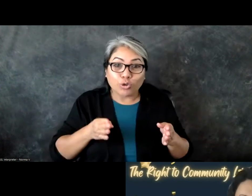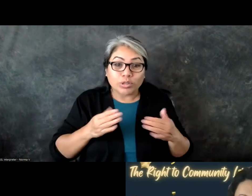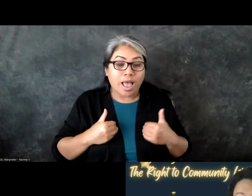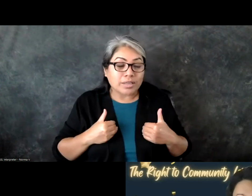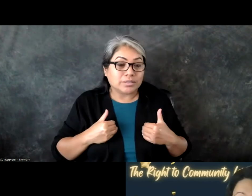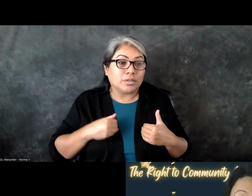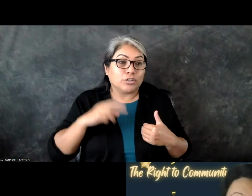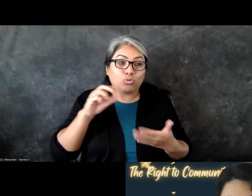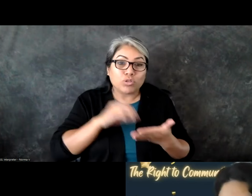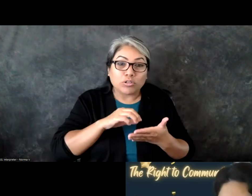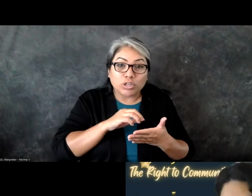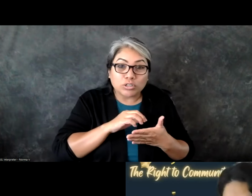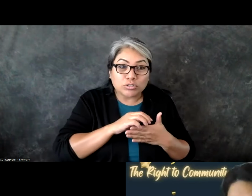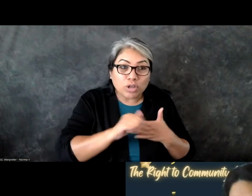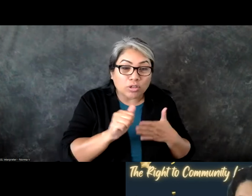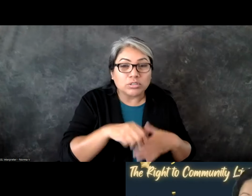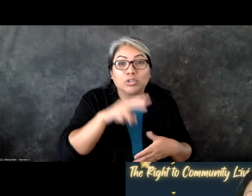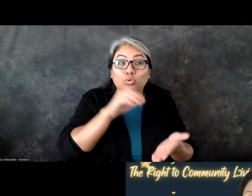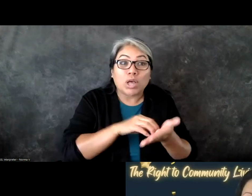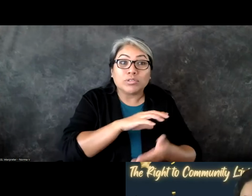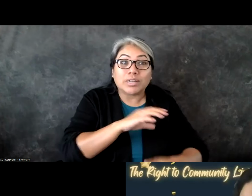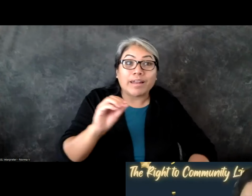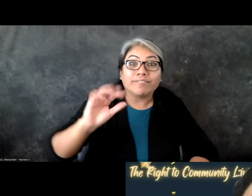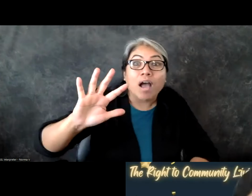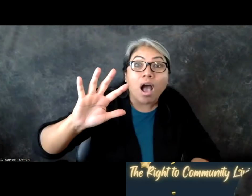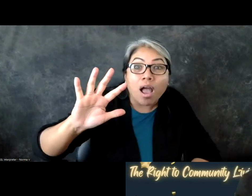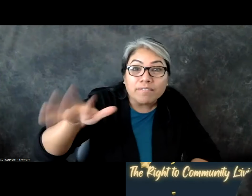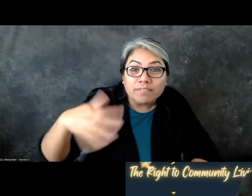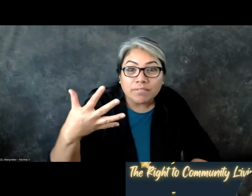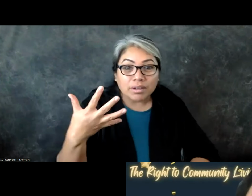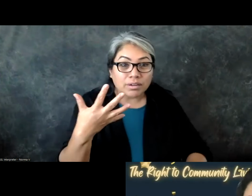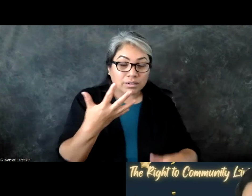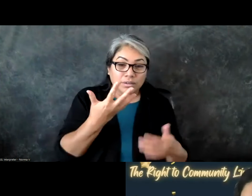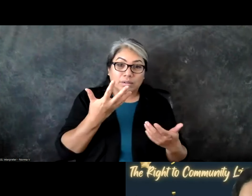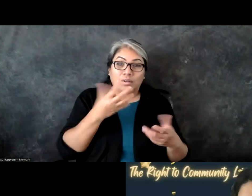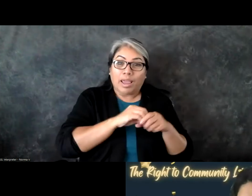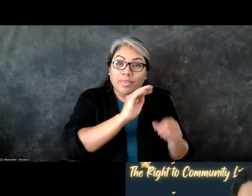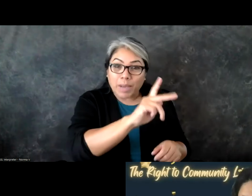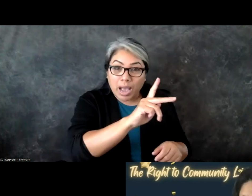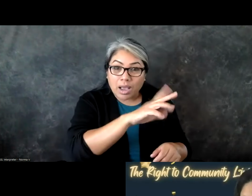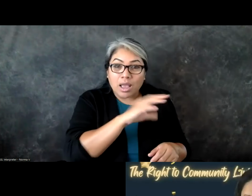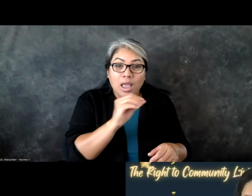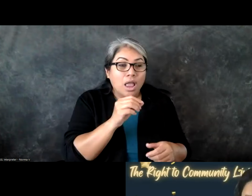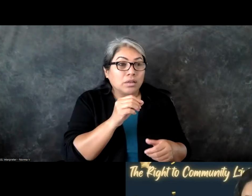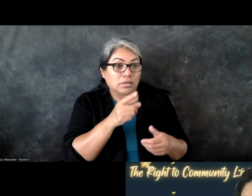home. That is worth more than $2,000. But you could have an